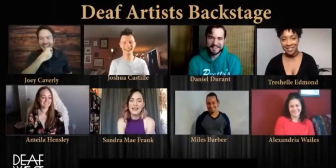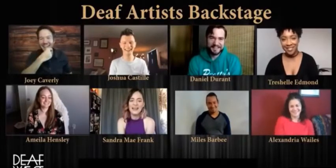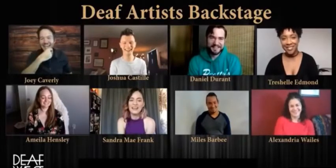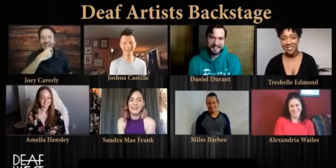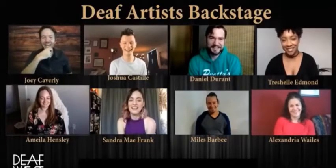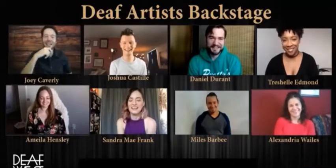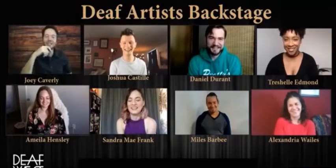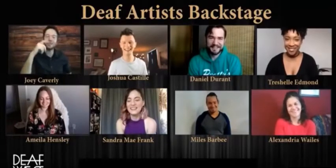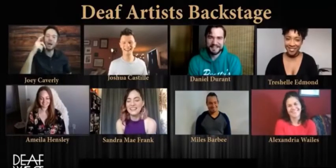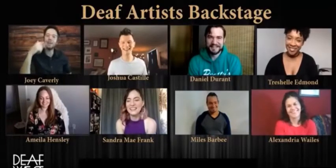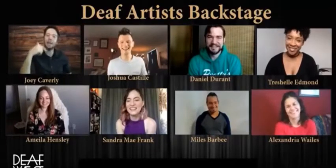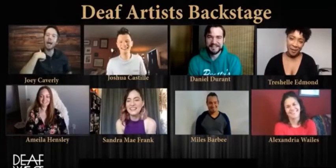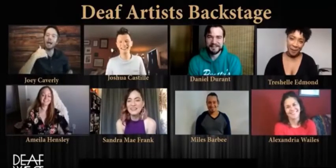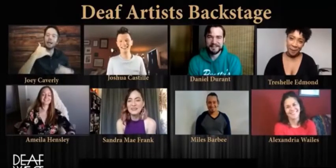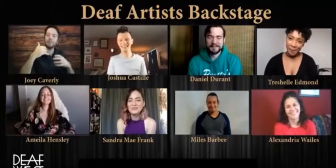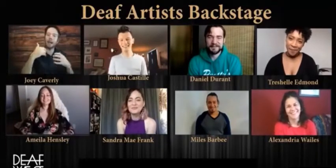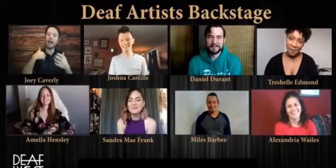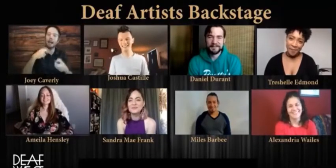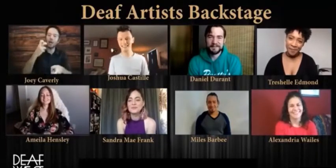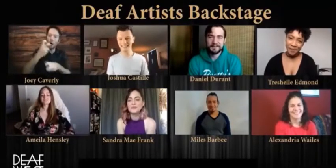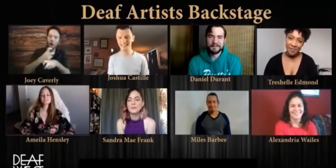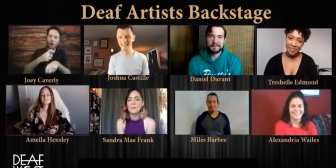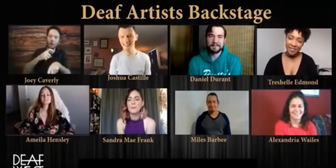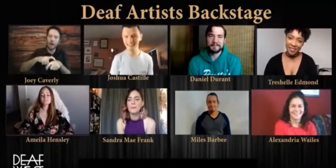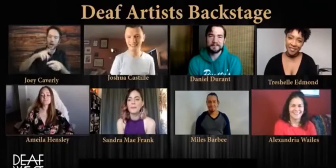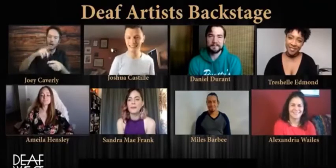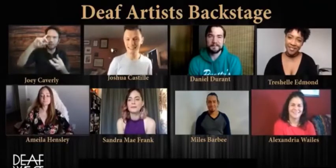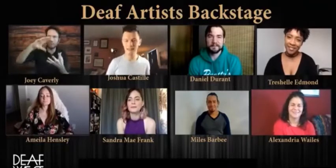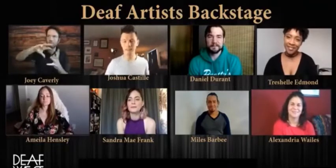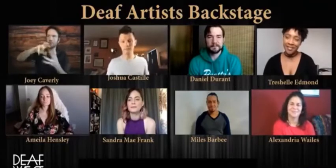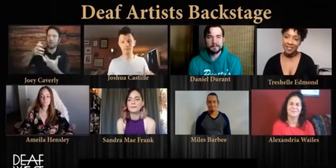Alexandra: Yes, and Josh you were one of the first persons to come up and help me feel welcome.